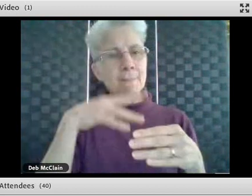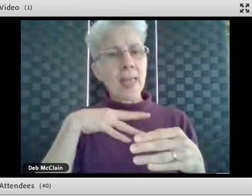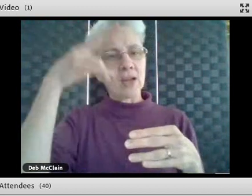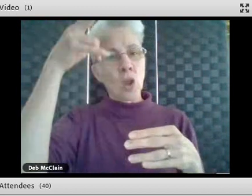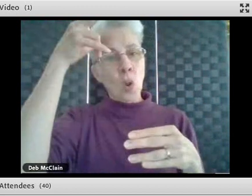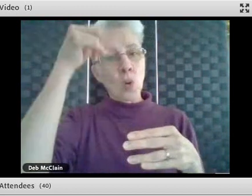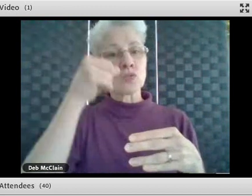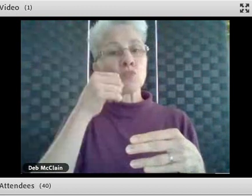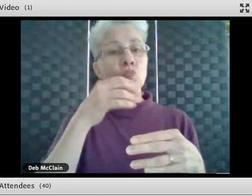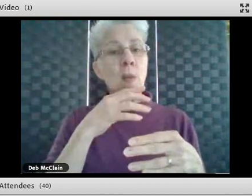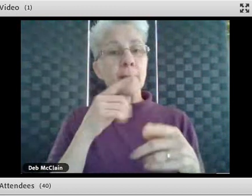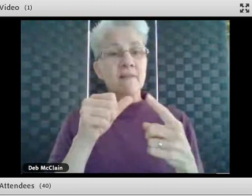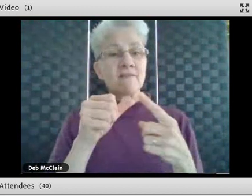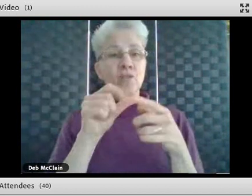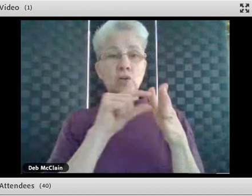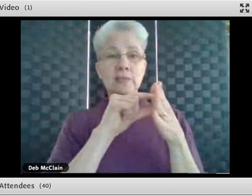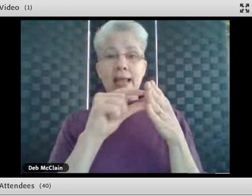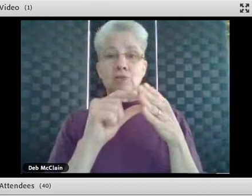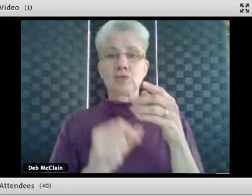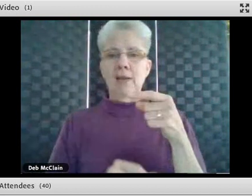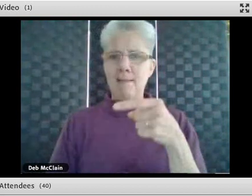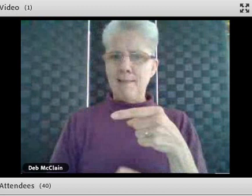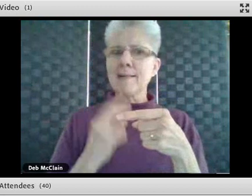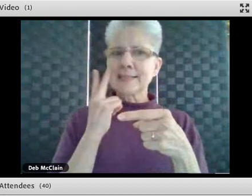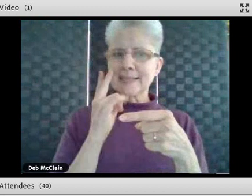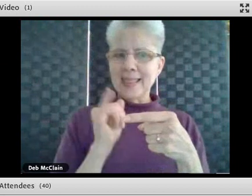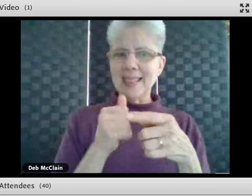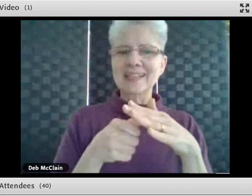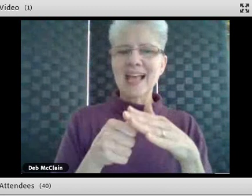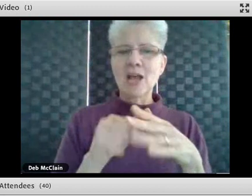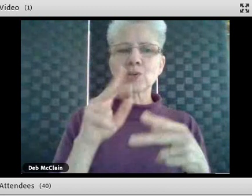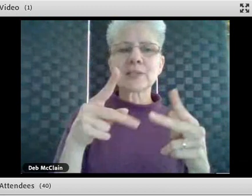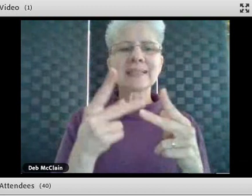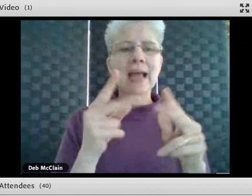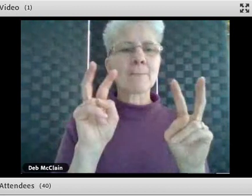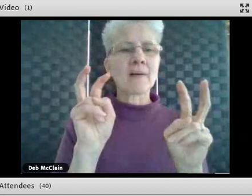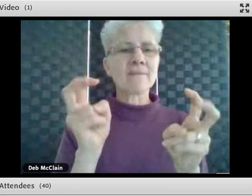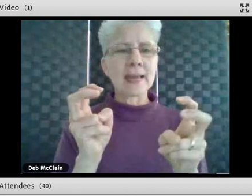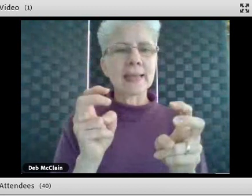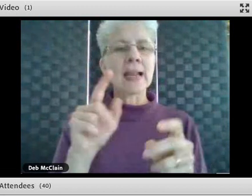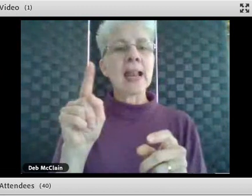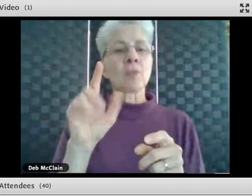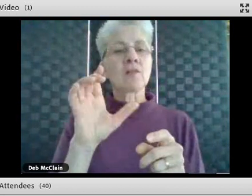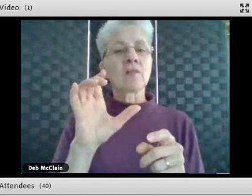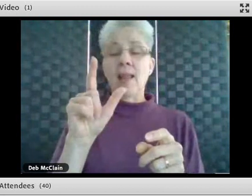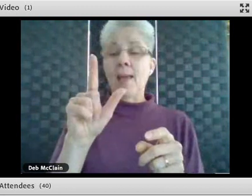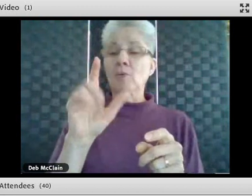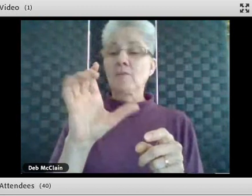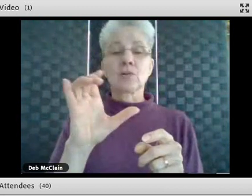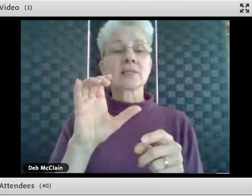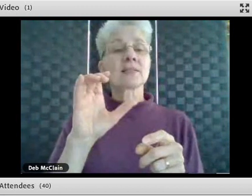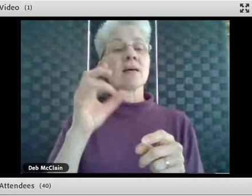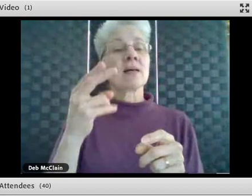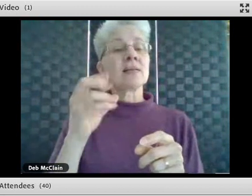this first entry, I can see that it's under the type of heading. It is Library of Congress Subject Headings. That's good. That's what I want.